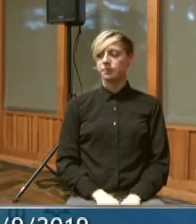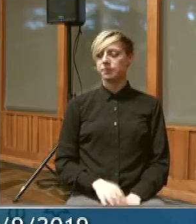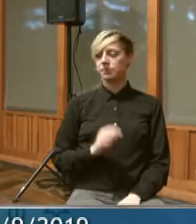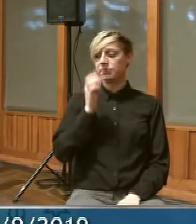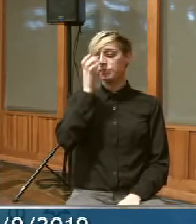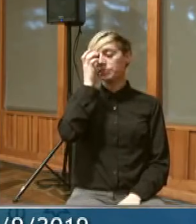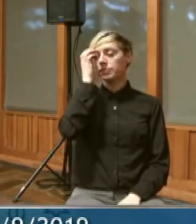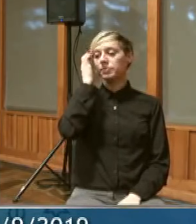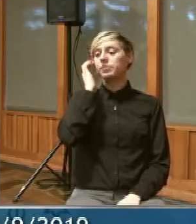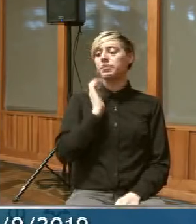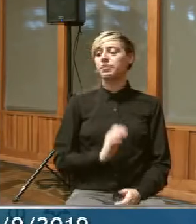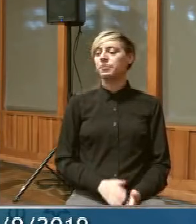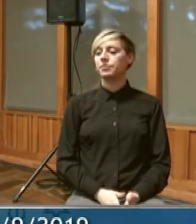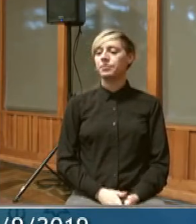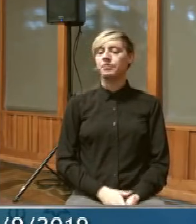OF